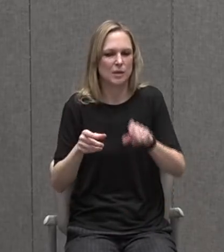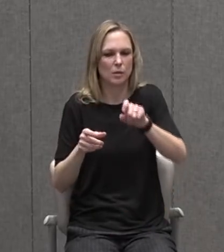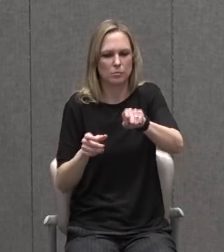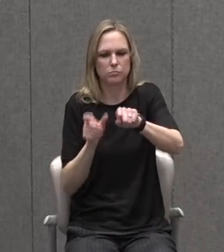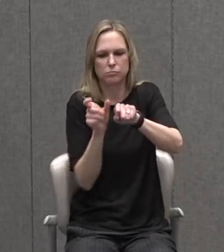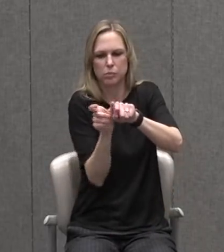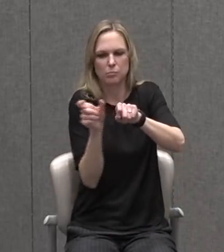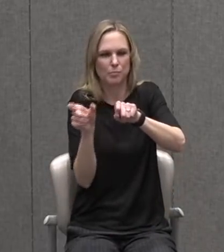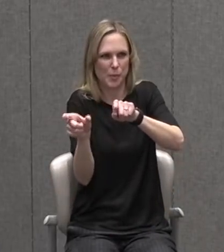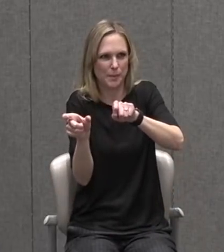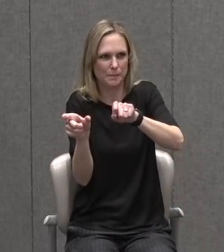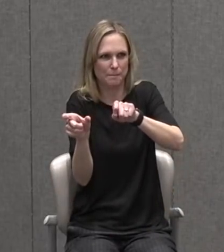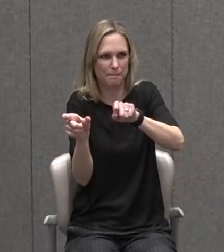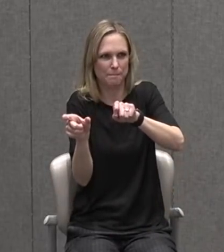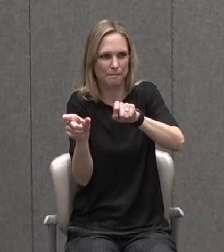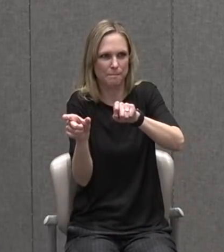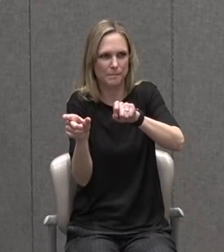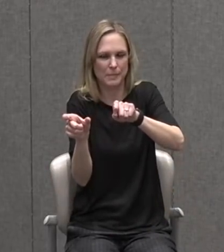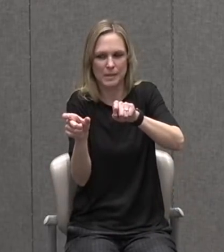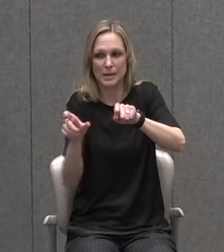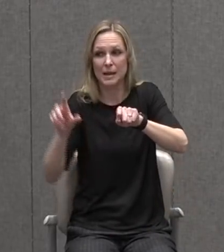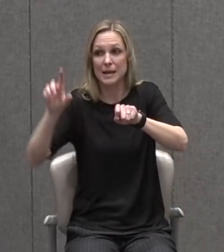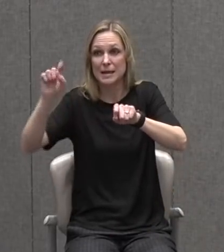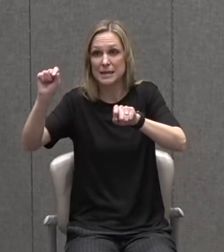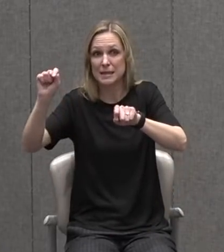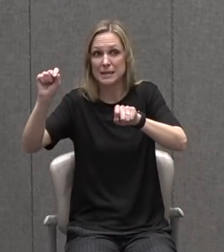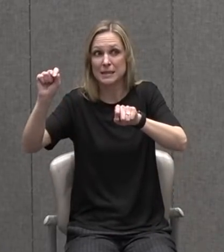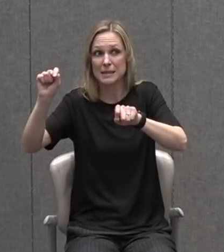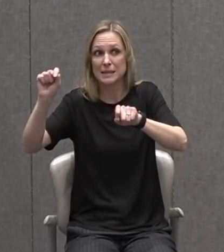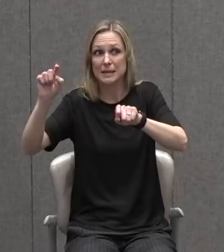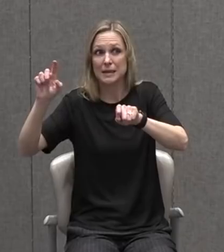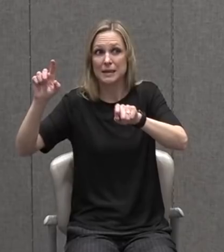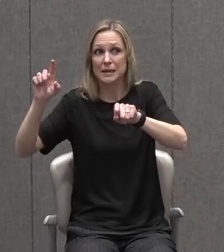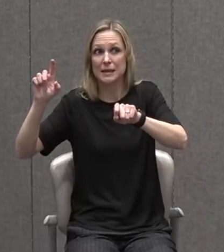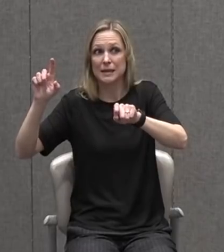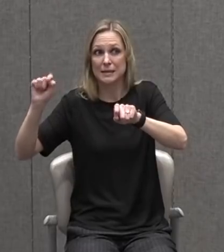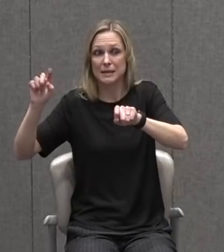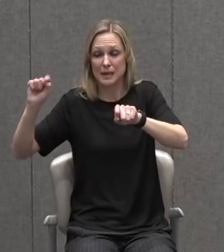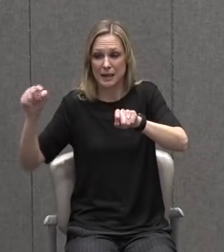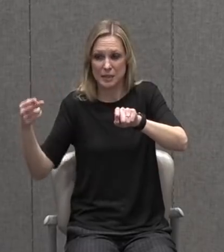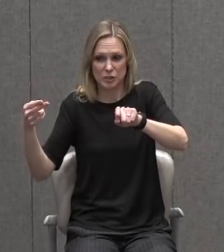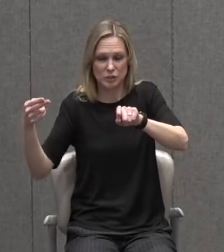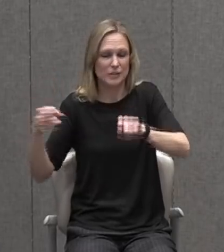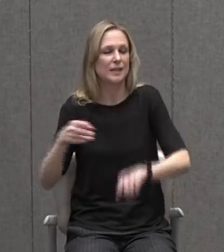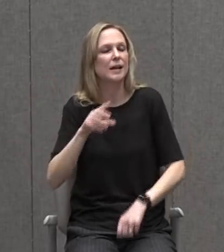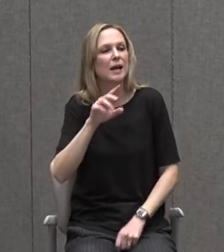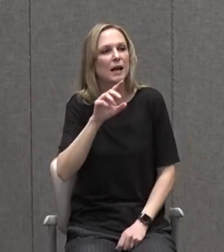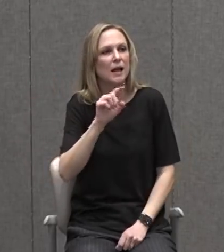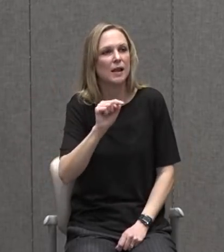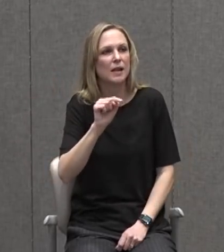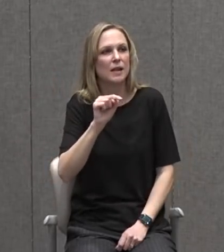And this capital T capital H, t h? Thousandths, you're absolutely right.